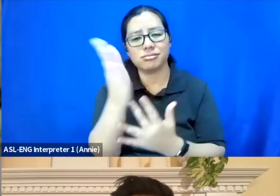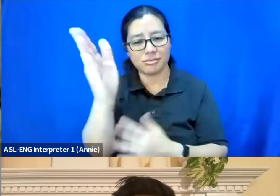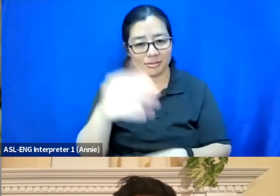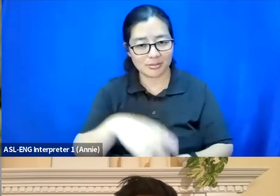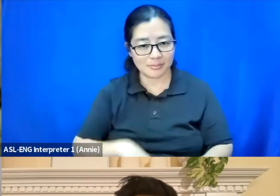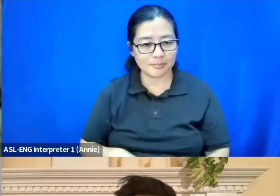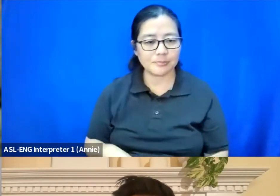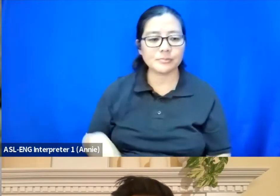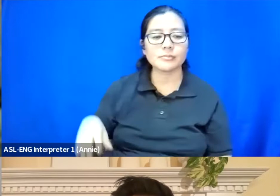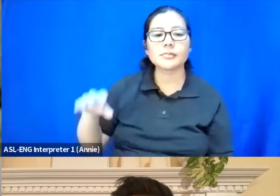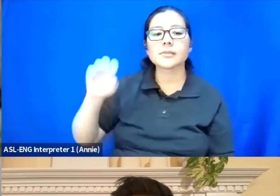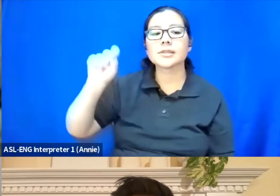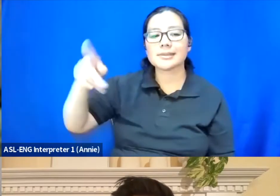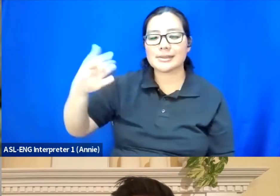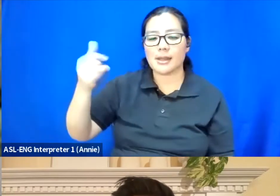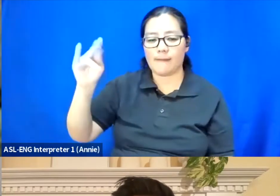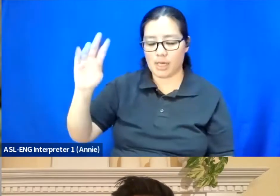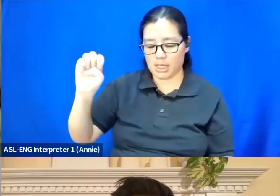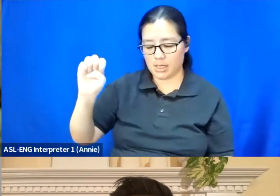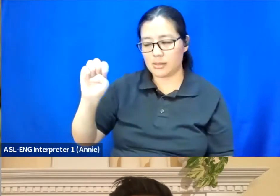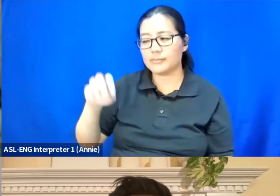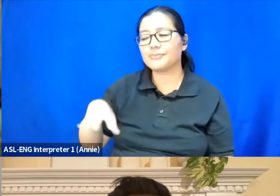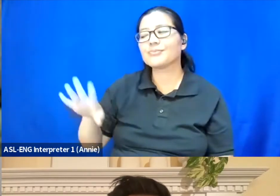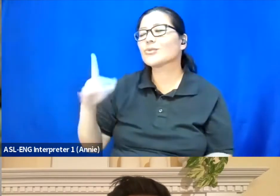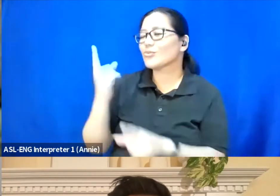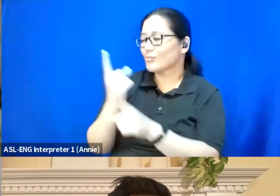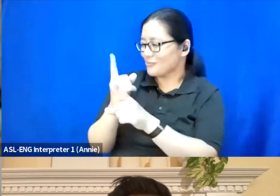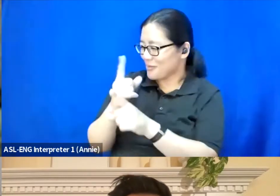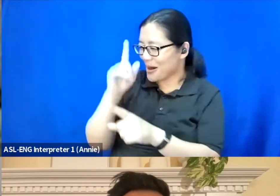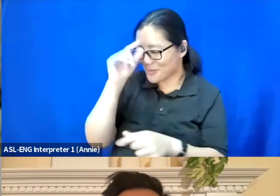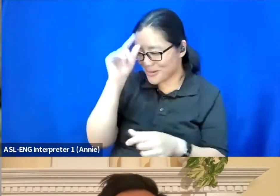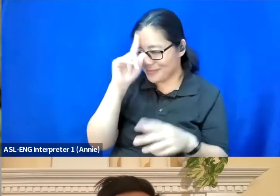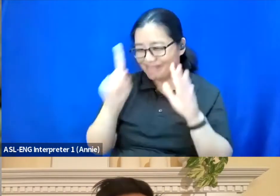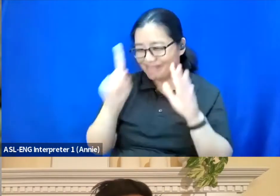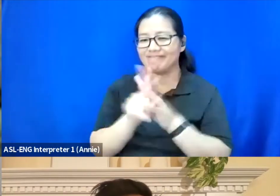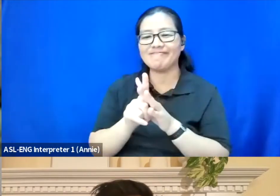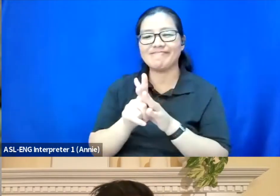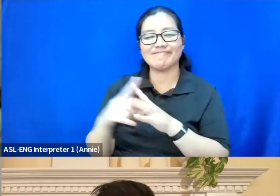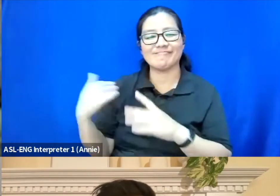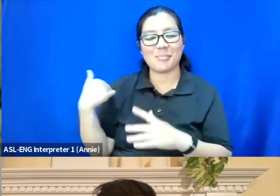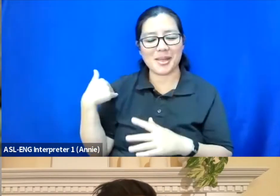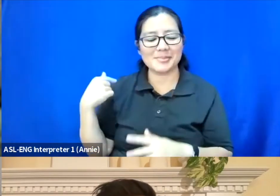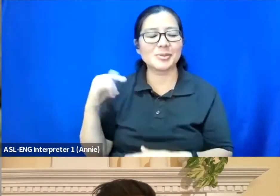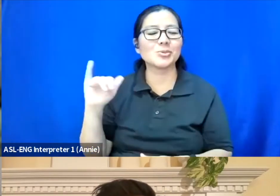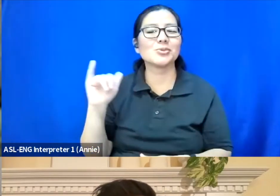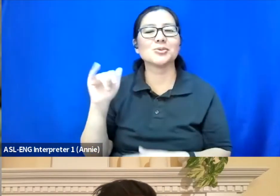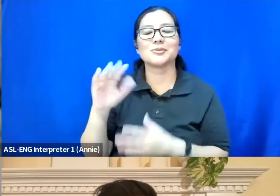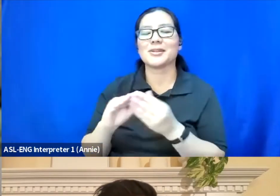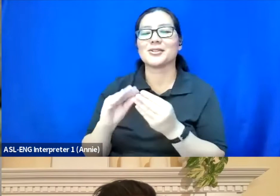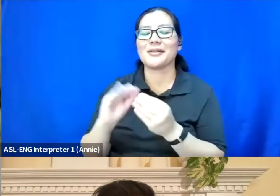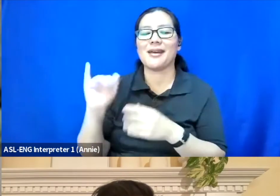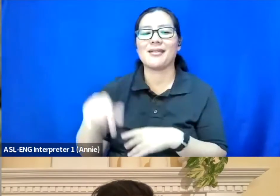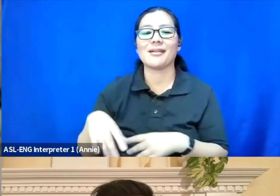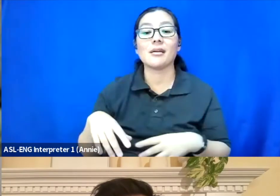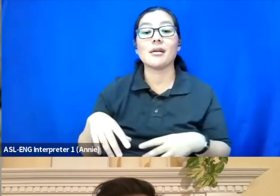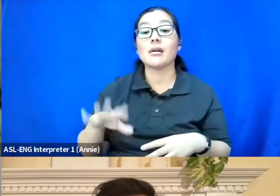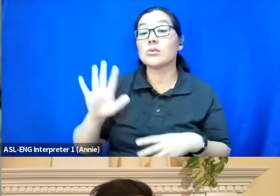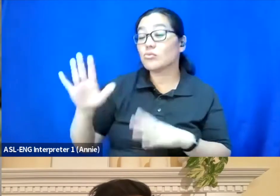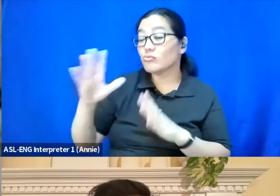kind of, the -- this idea of just, like, finding community and being able to connect